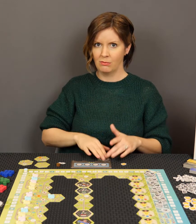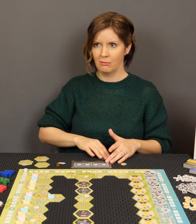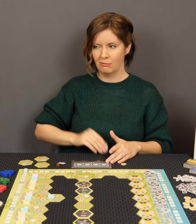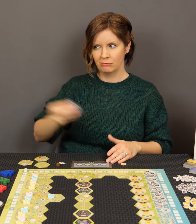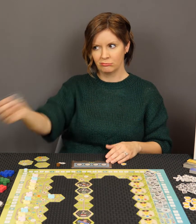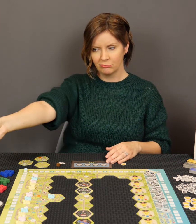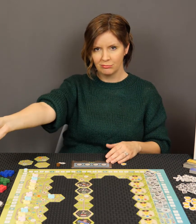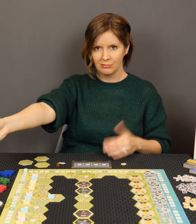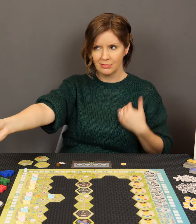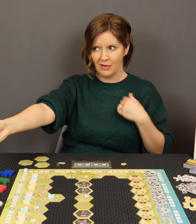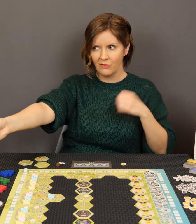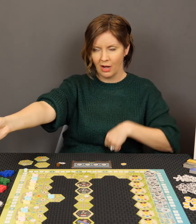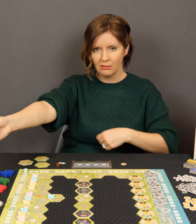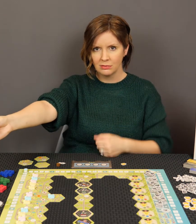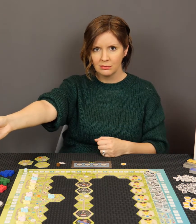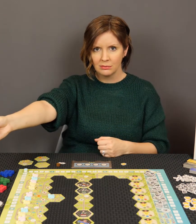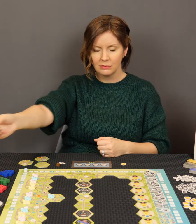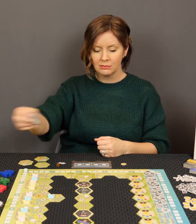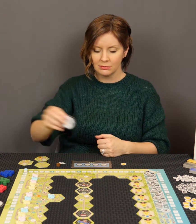And then I have to fork it over.